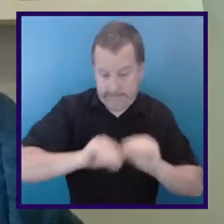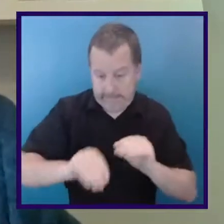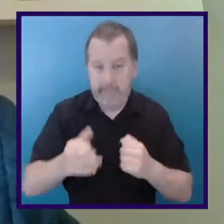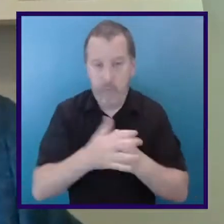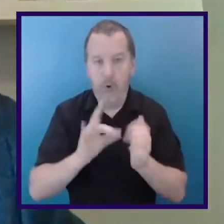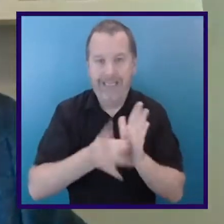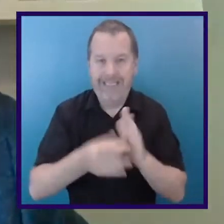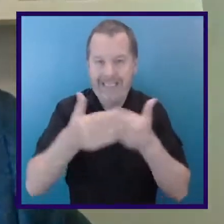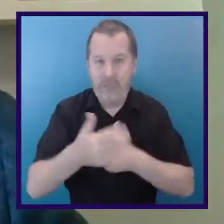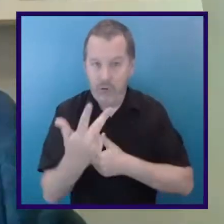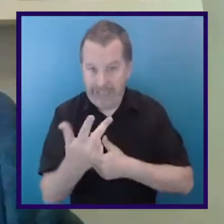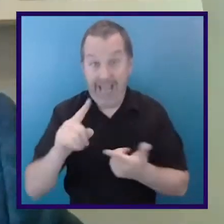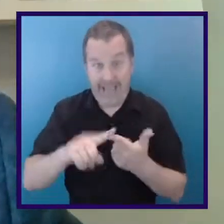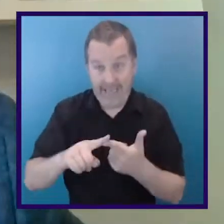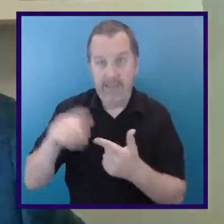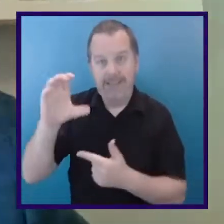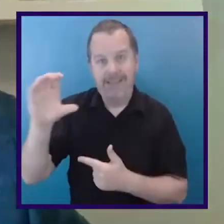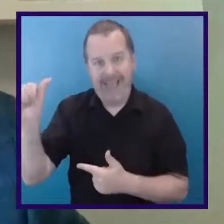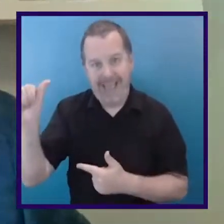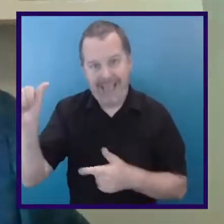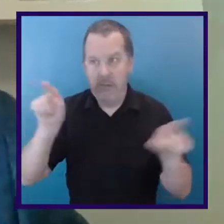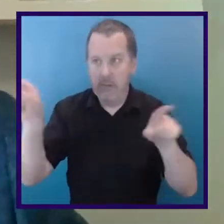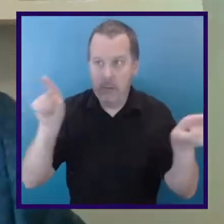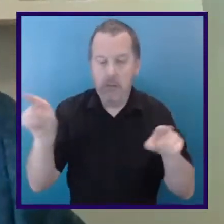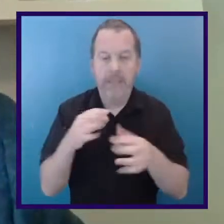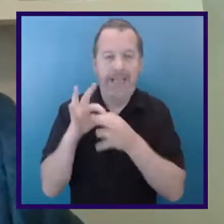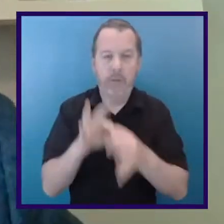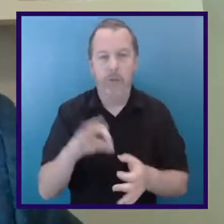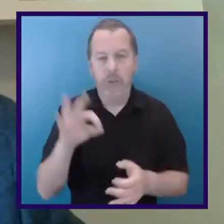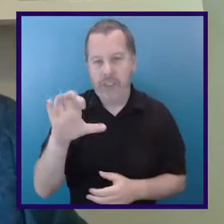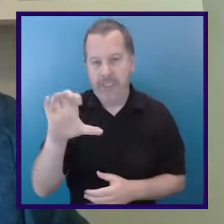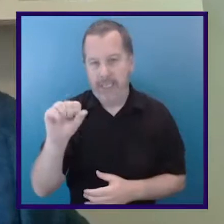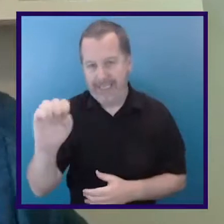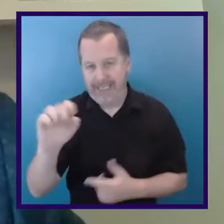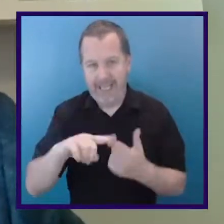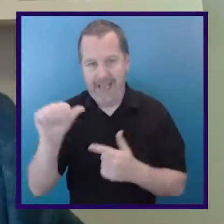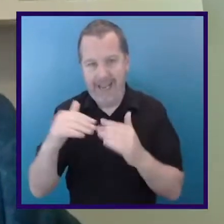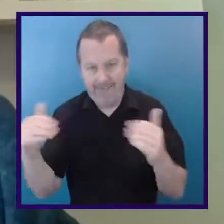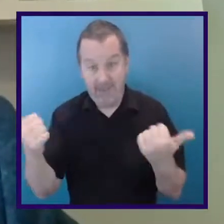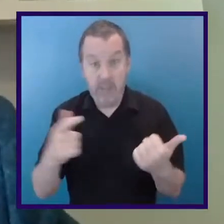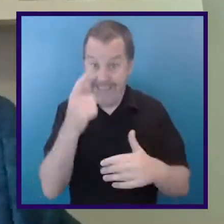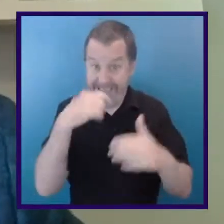Stage Three modern languages, and for what CCEA are asking them to deliver for GCSE and A level languages.